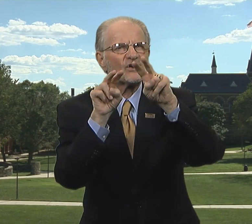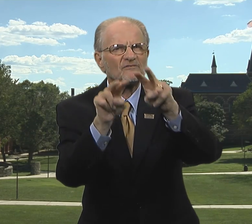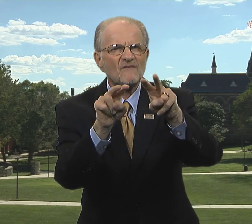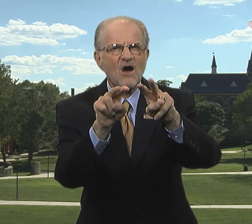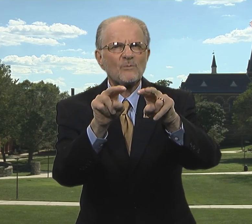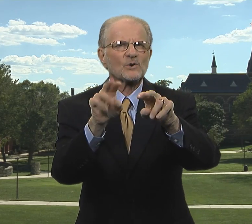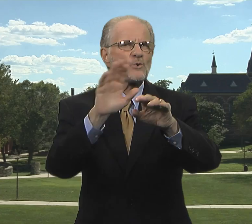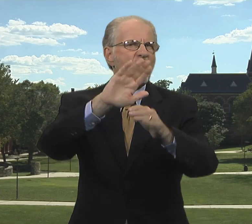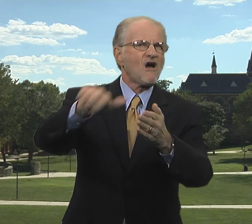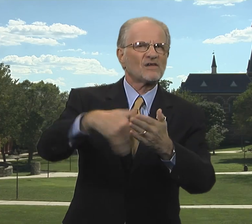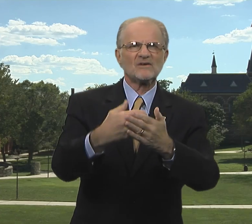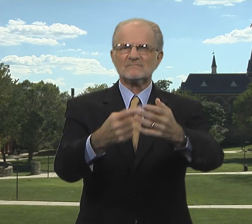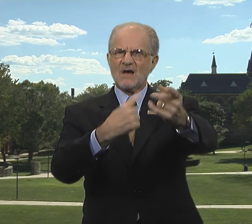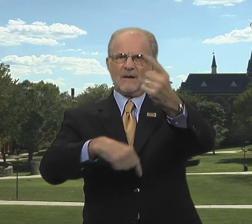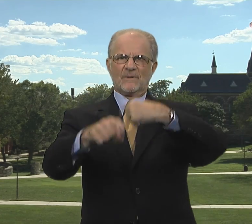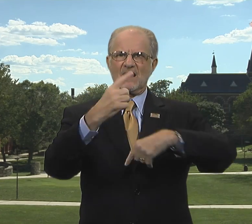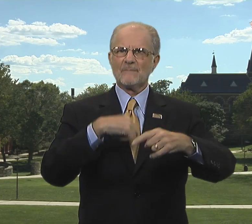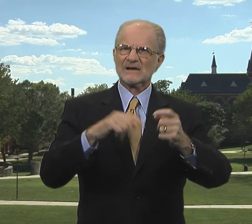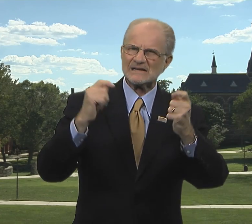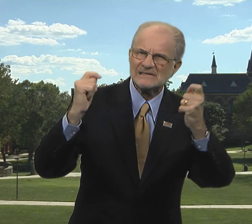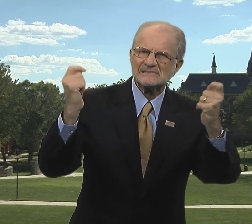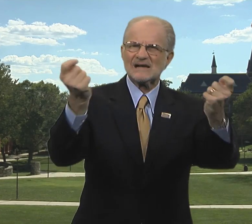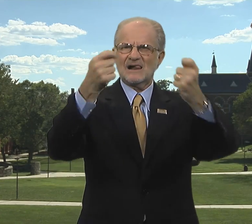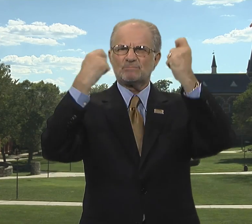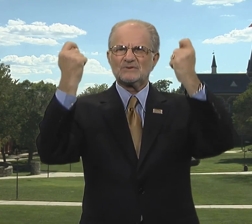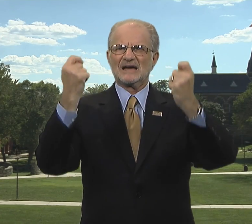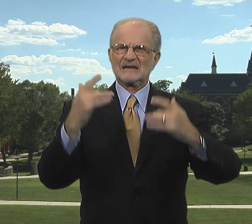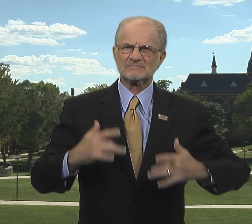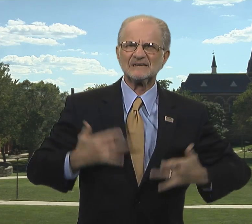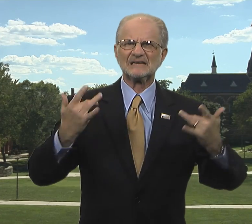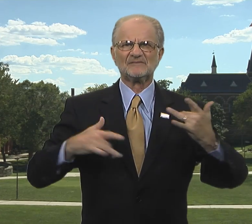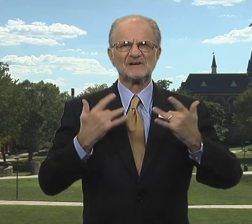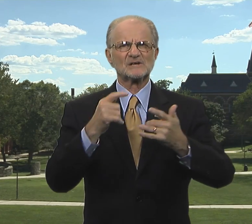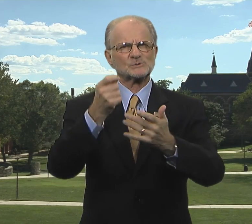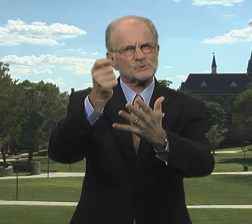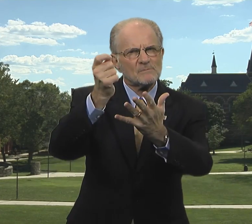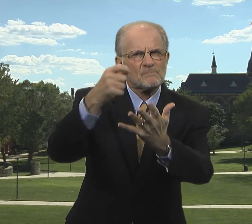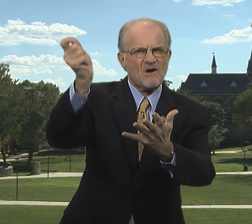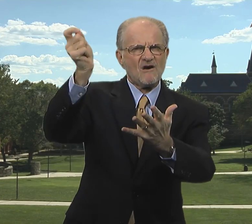I look forward to all of the upcoming celebratory events